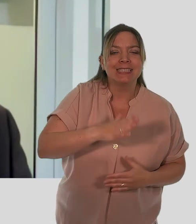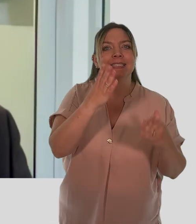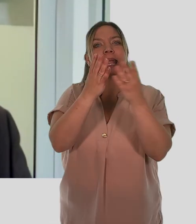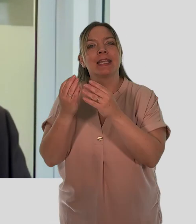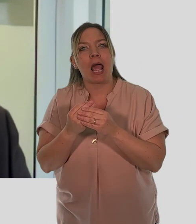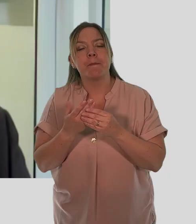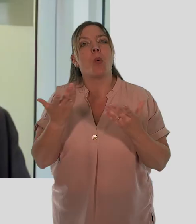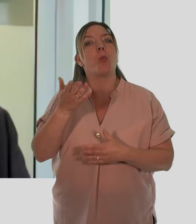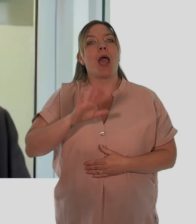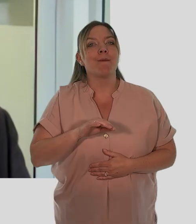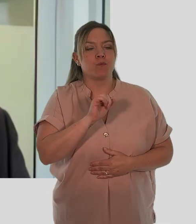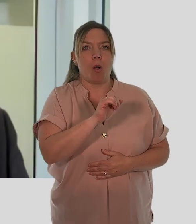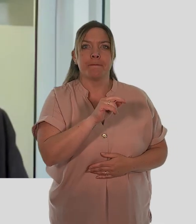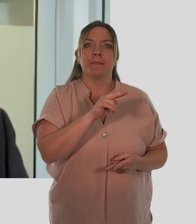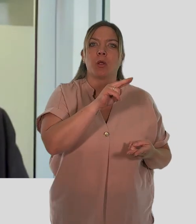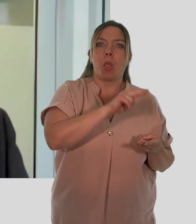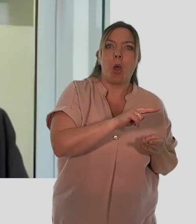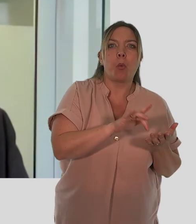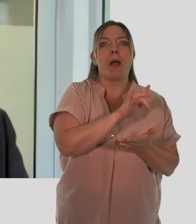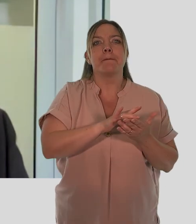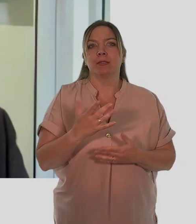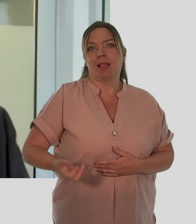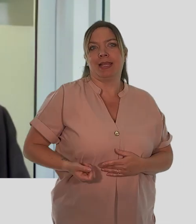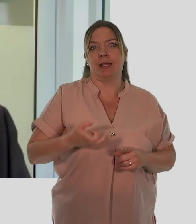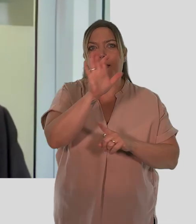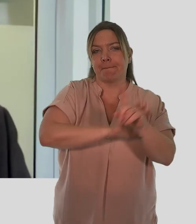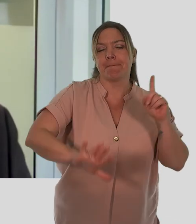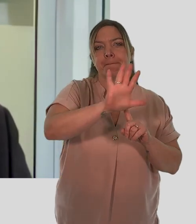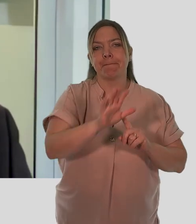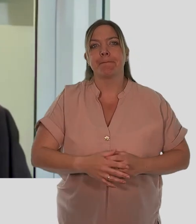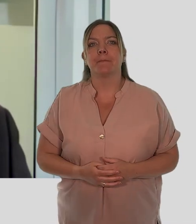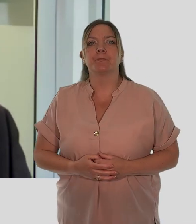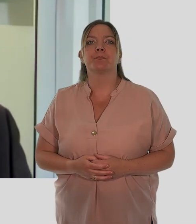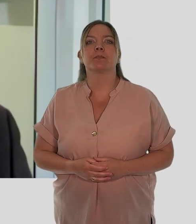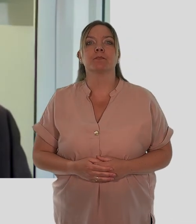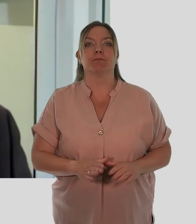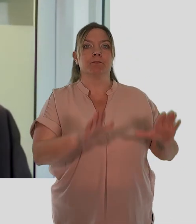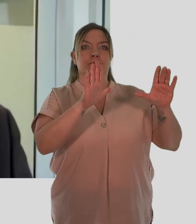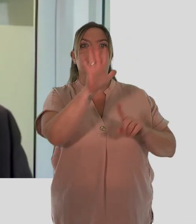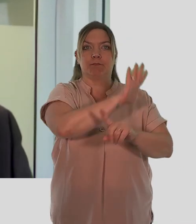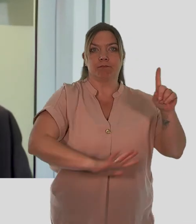and create a collective impact such that we could lead a roadmap towards